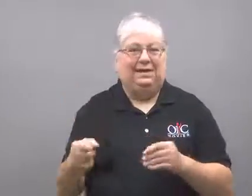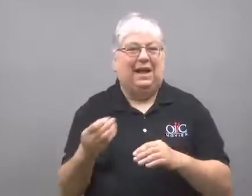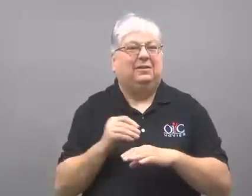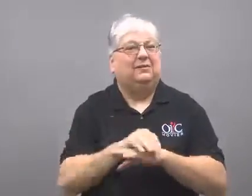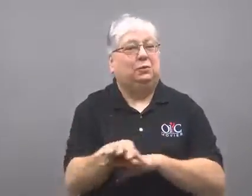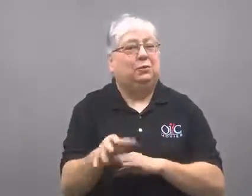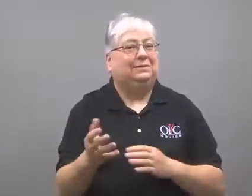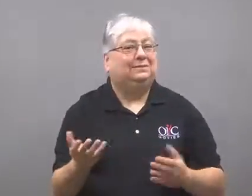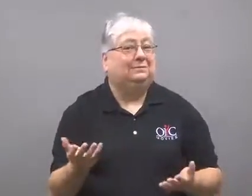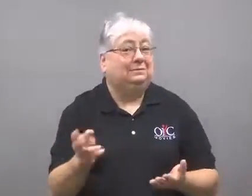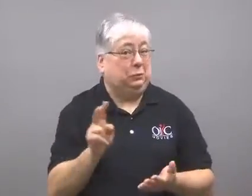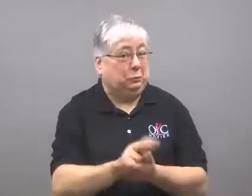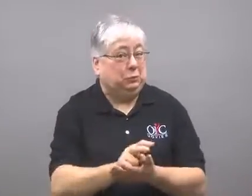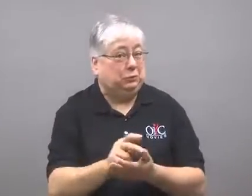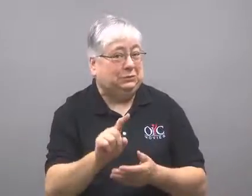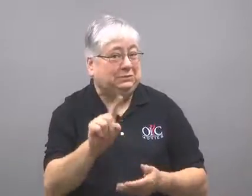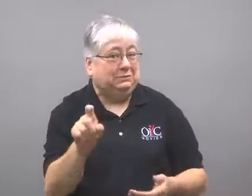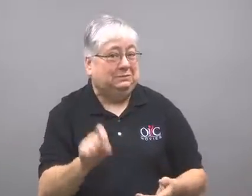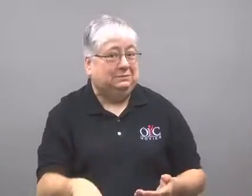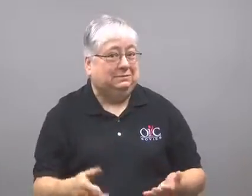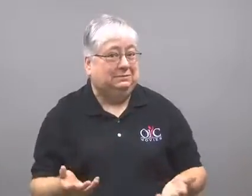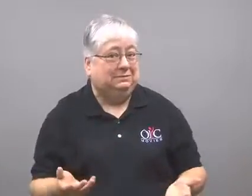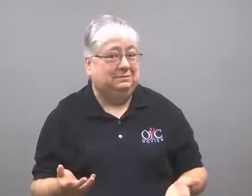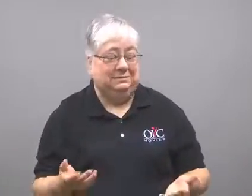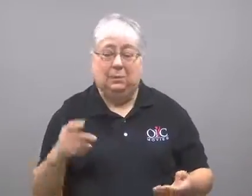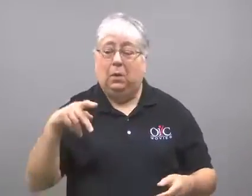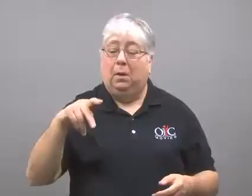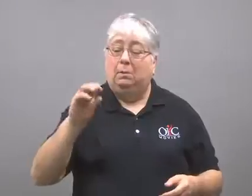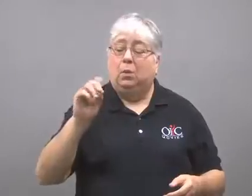Could all this cause her campaign to be unsuccessful?